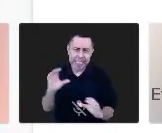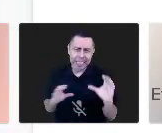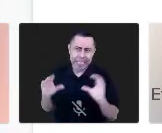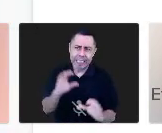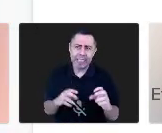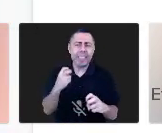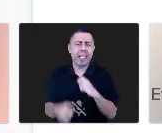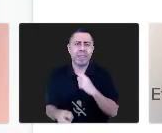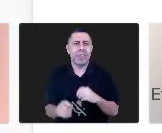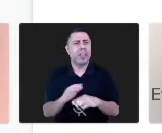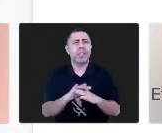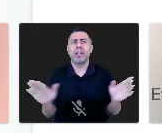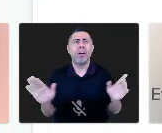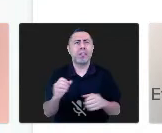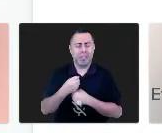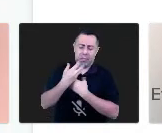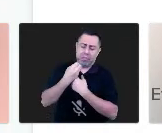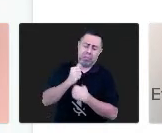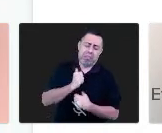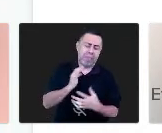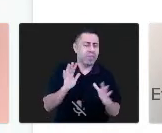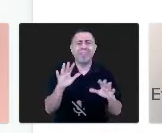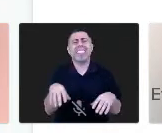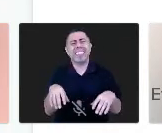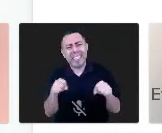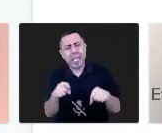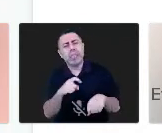um and it's just a natural part of what we're going through right now